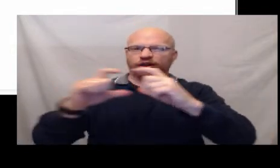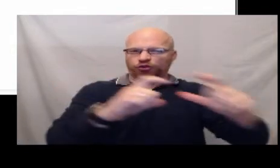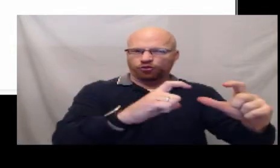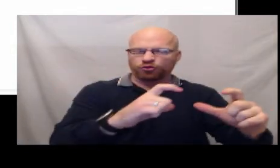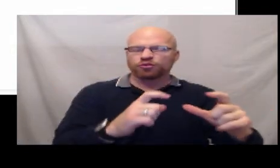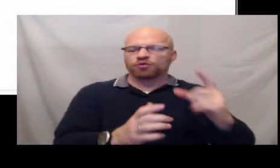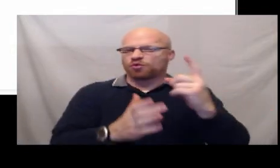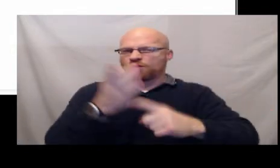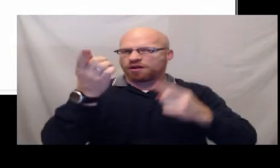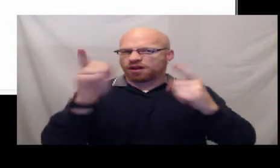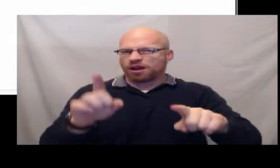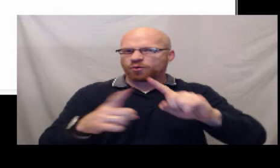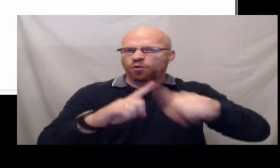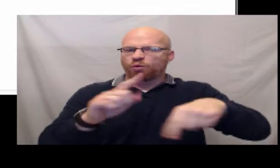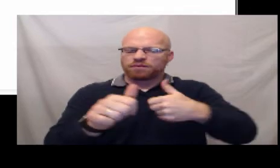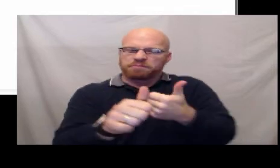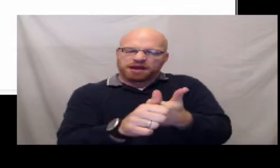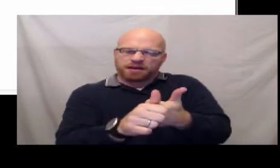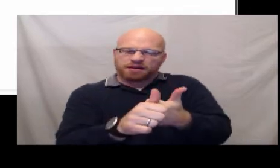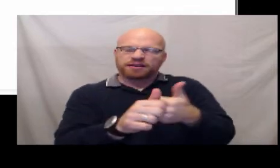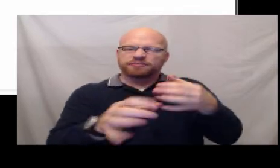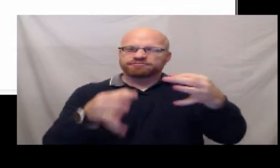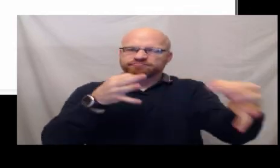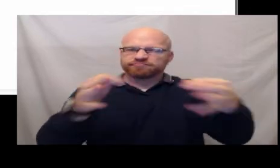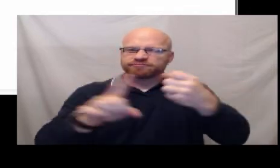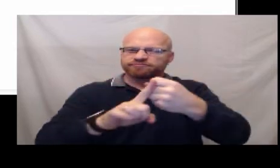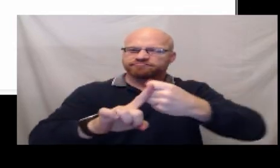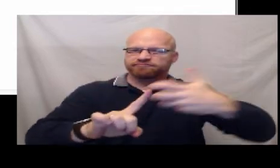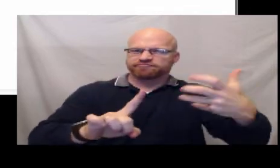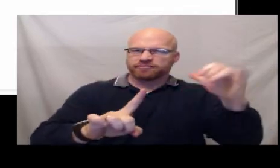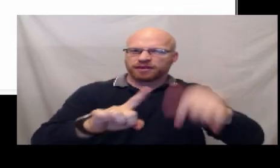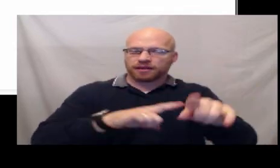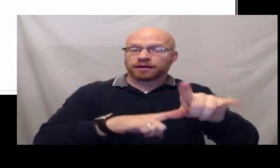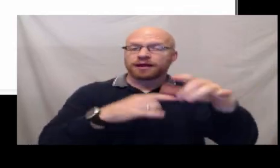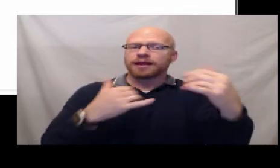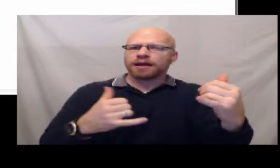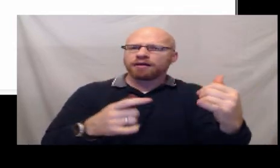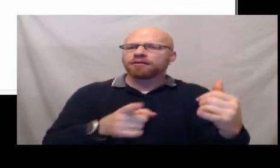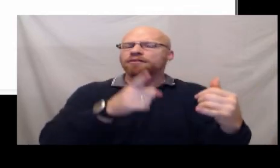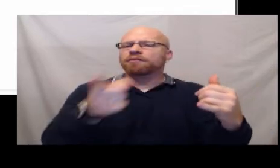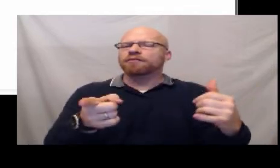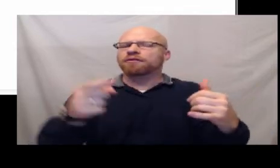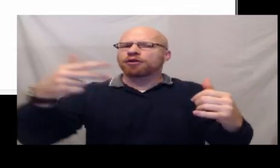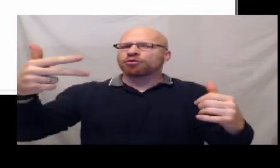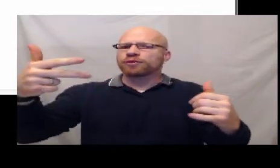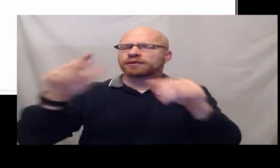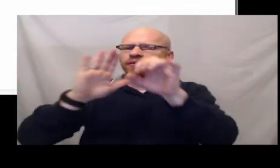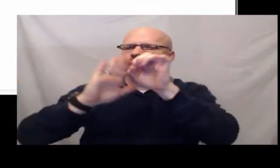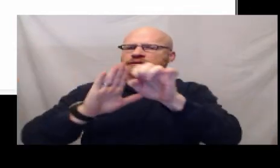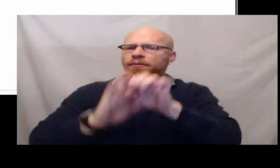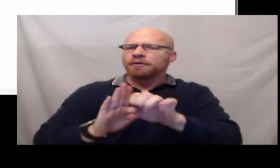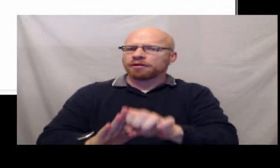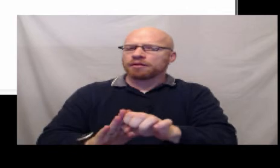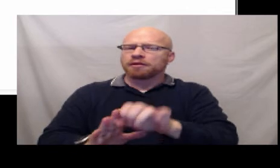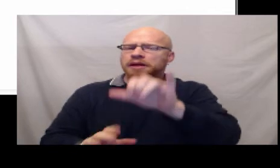we discussed this trinomial, how to factor that trinomial. We talked about the ins and outs and how to do this in specific ways.